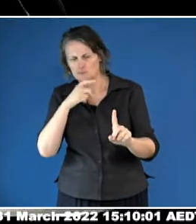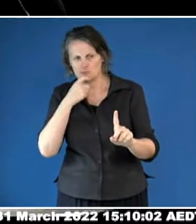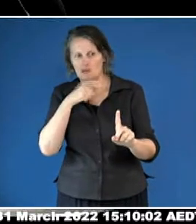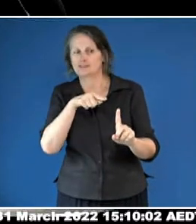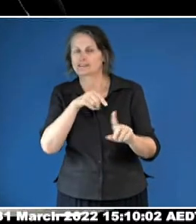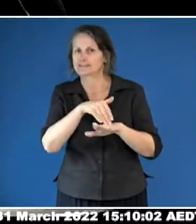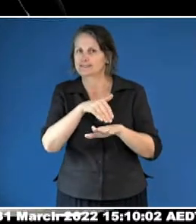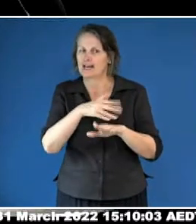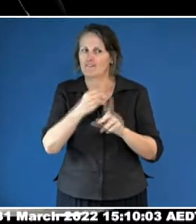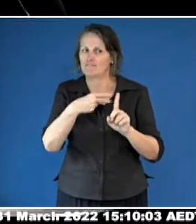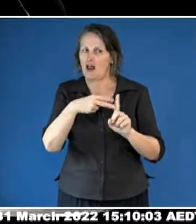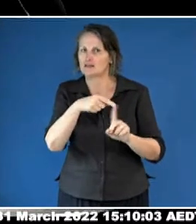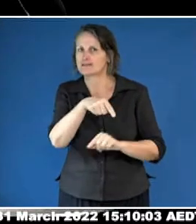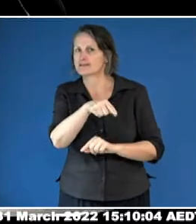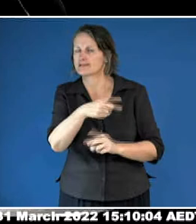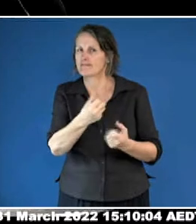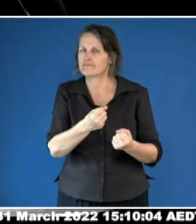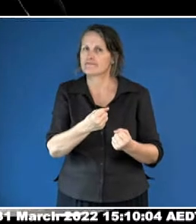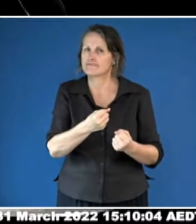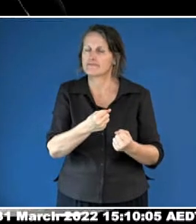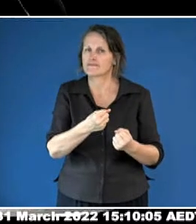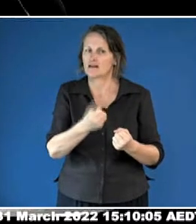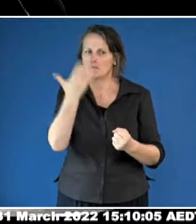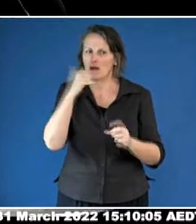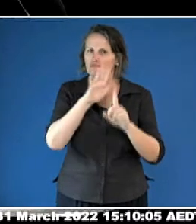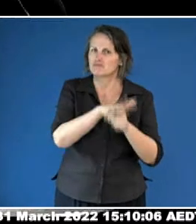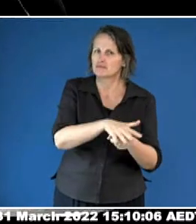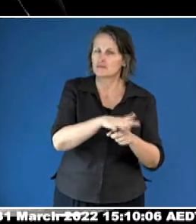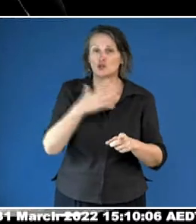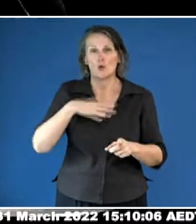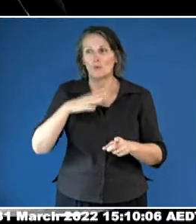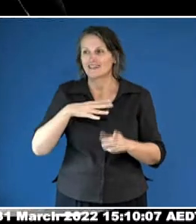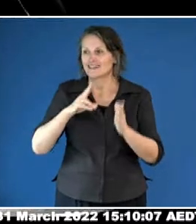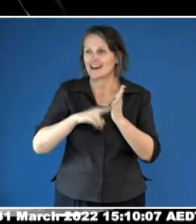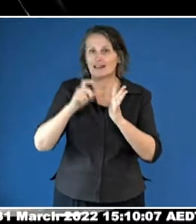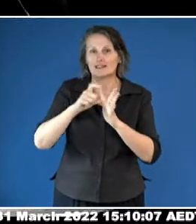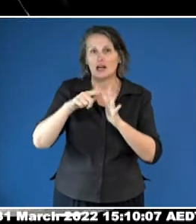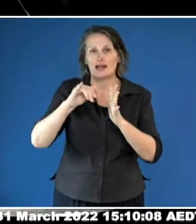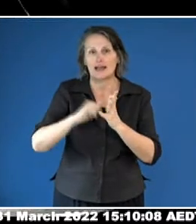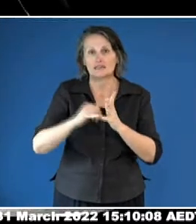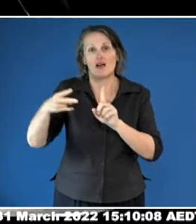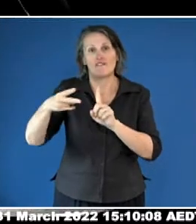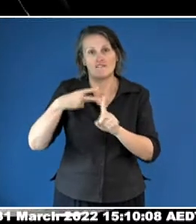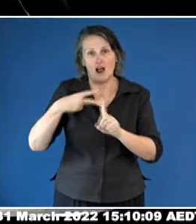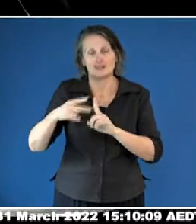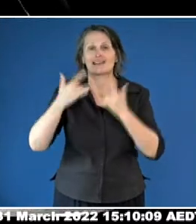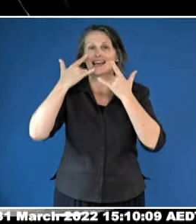So we recommend the development and implementation of an NDIS violence assessment and response framework and/or toolkit.